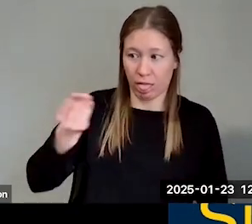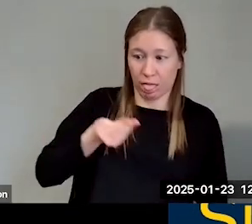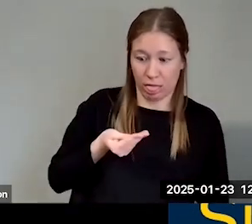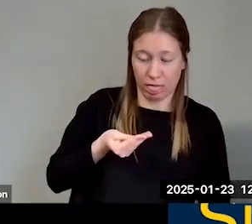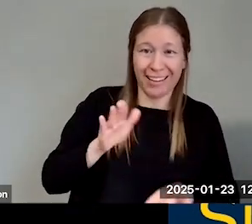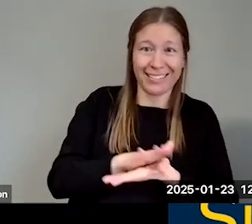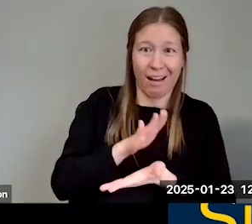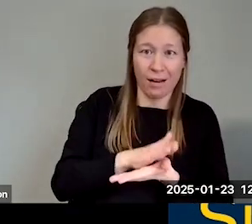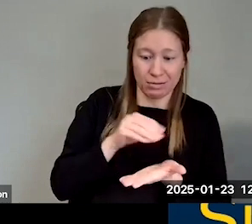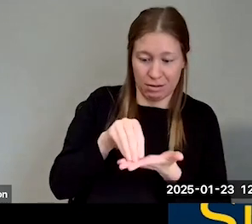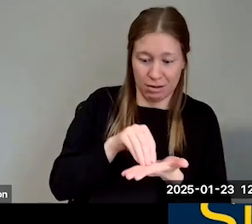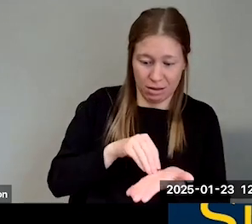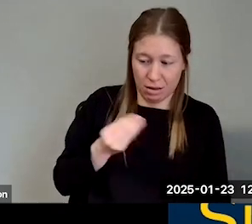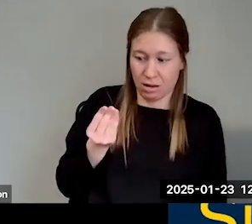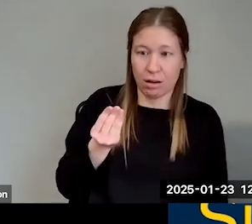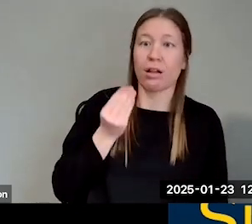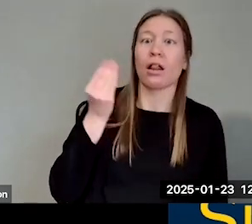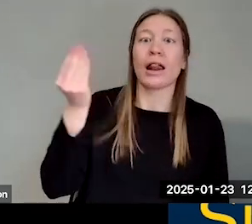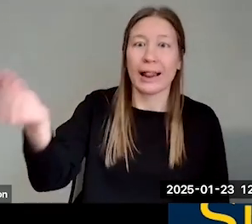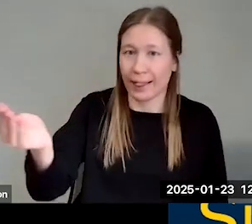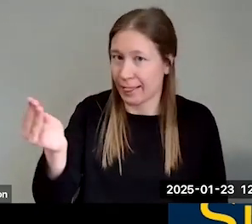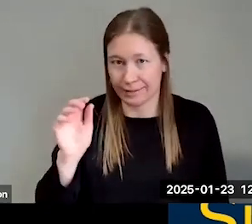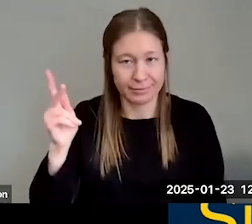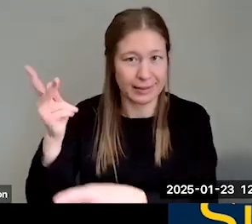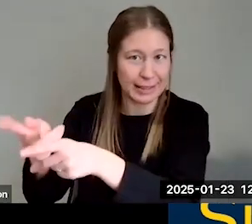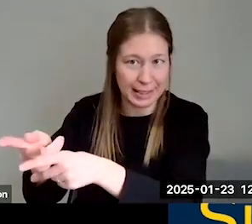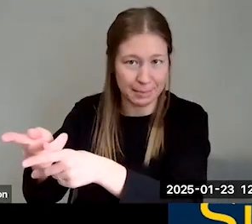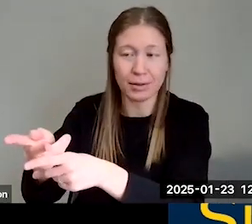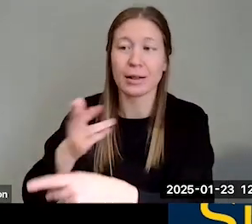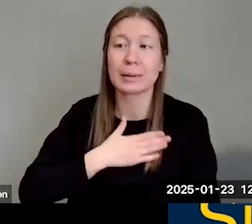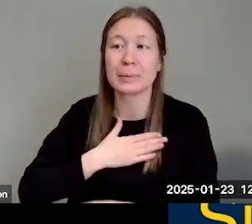and direct them to take that documentation